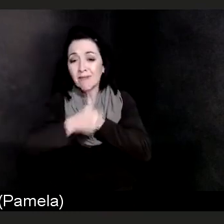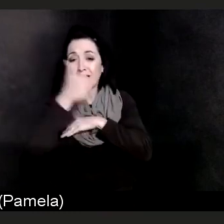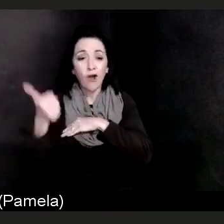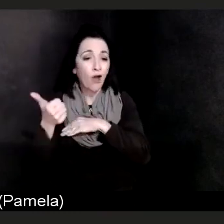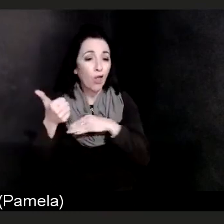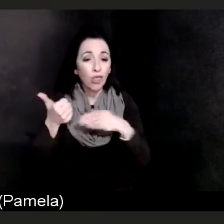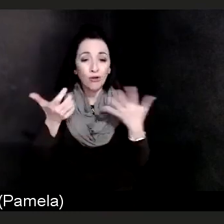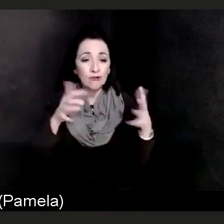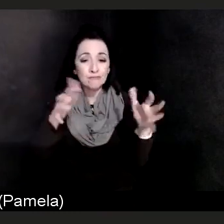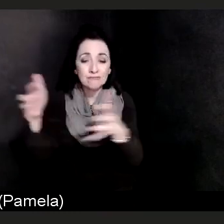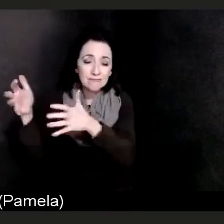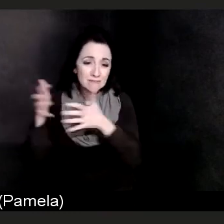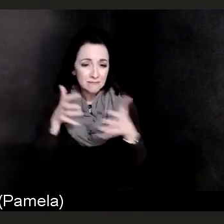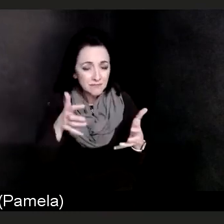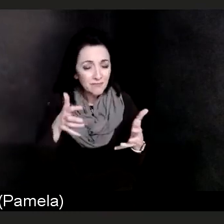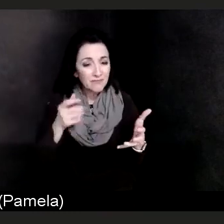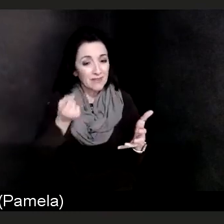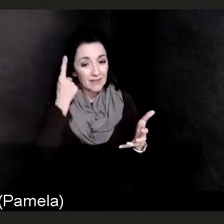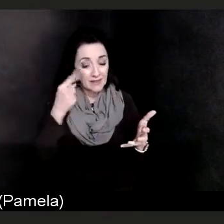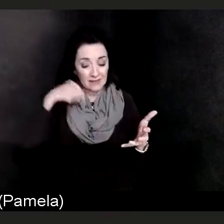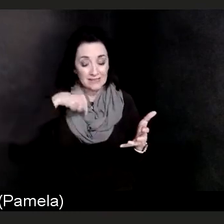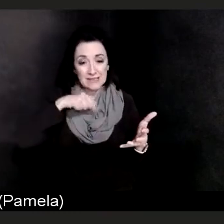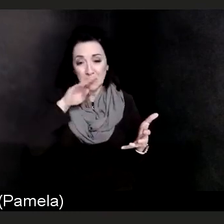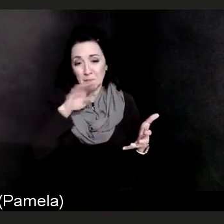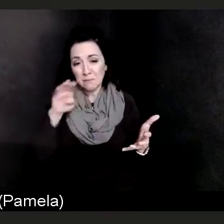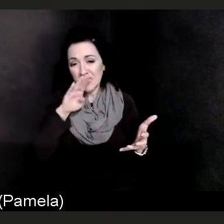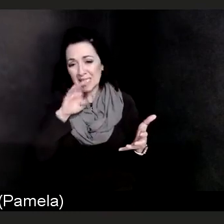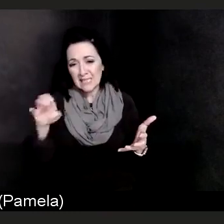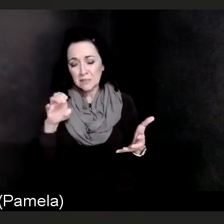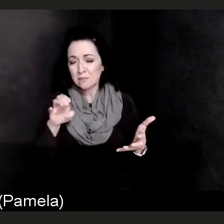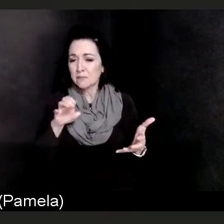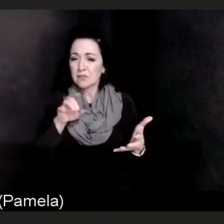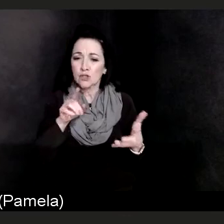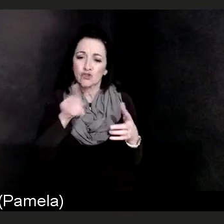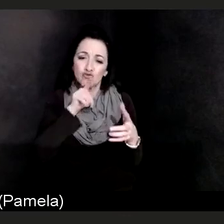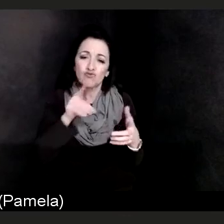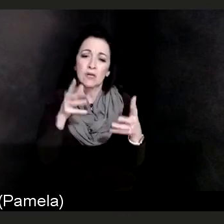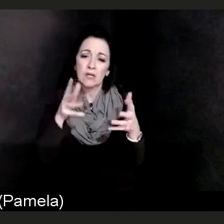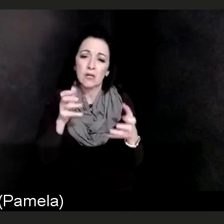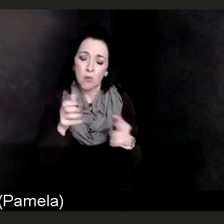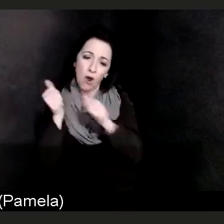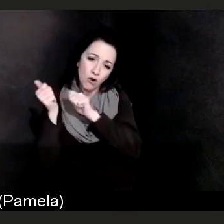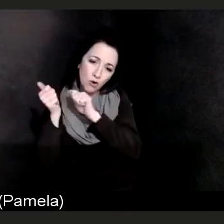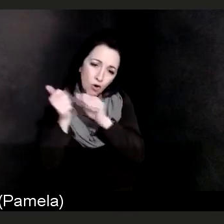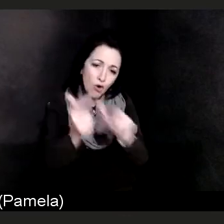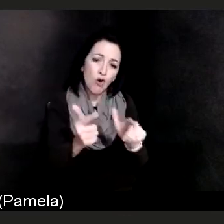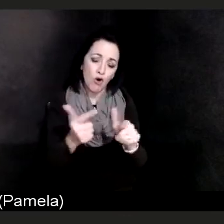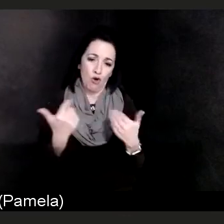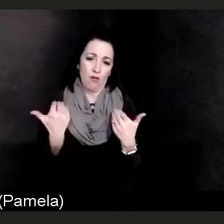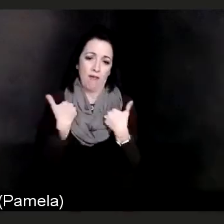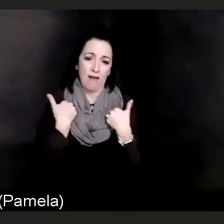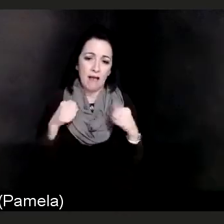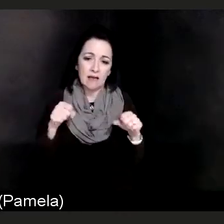And that is to make sure that nobody is left behind. That everybody has the chance to get a vaccine